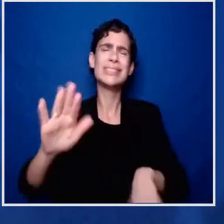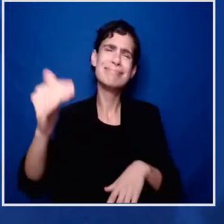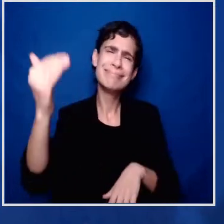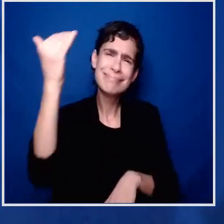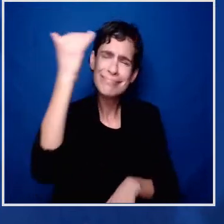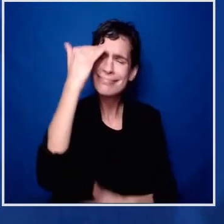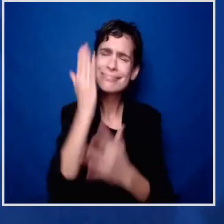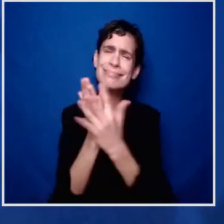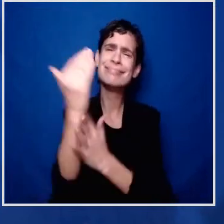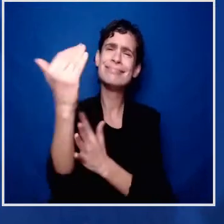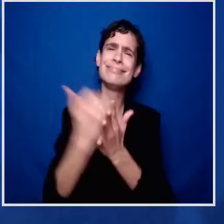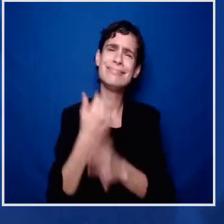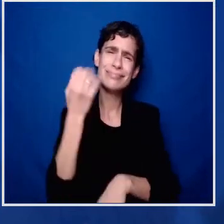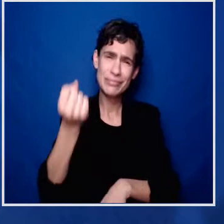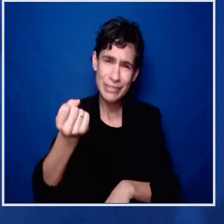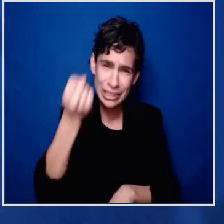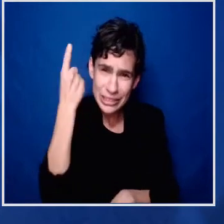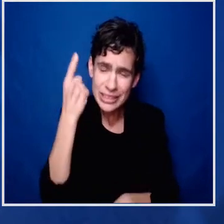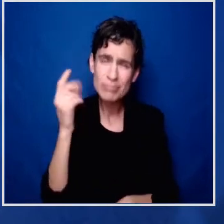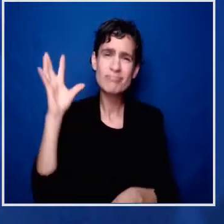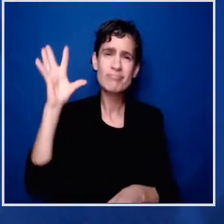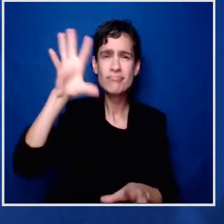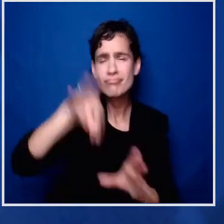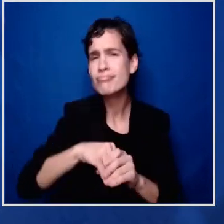JOE BIDEN AND KAMALA HARRIS HAVE DEMONSTRATED THEIR COMMITMENT TO SERVICE AND TO COMMUNITY.